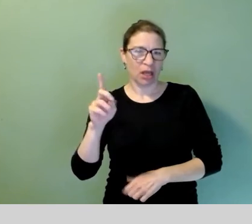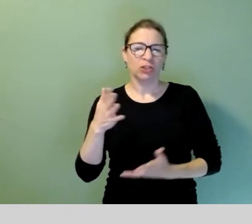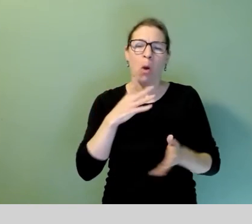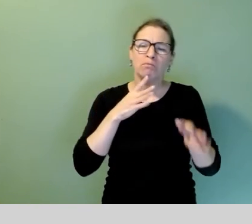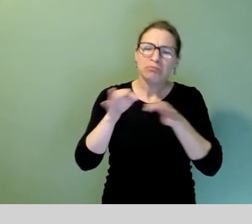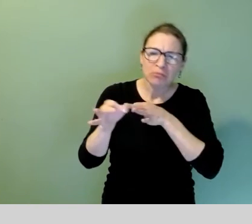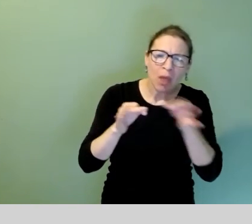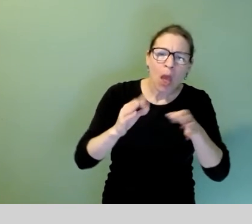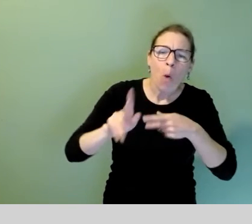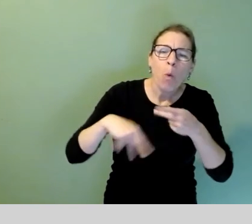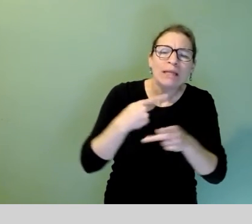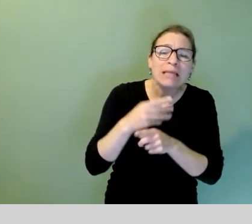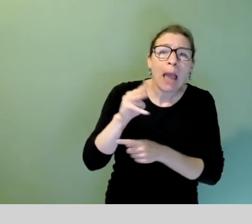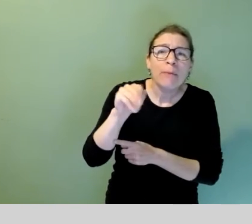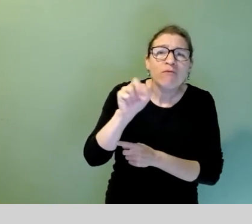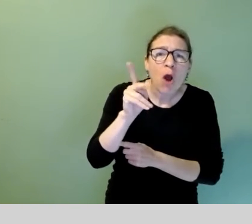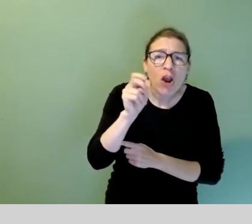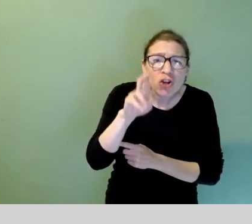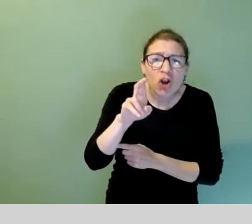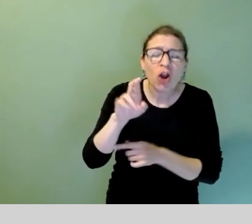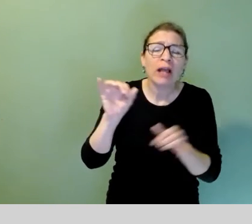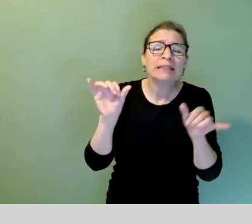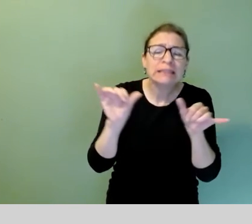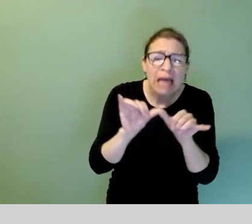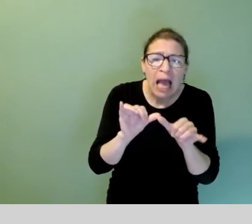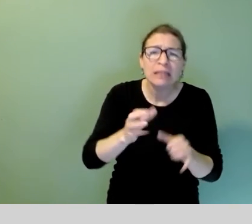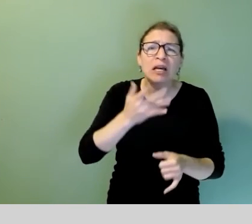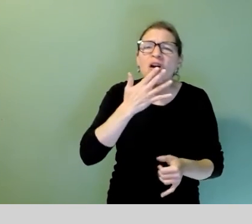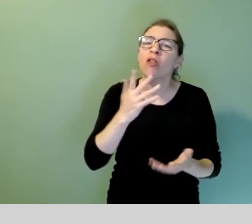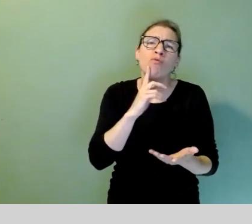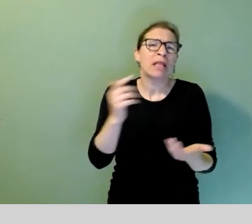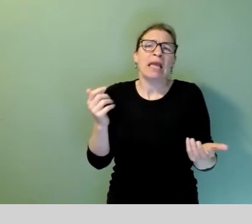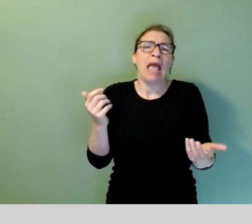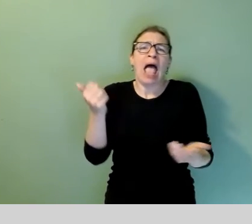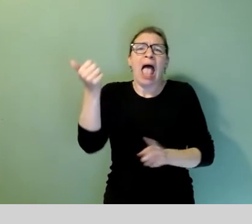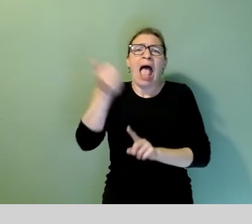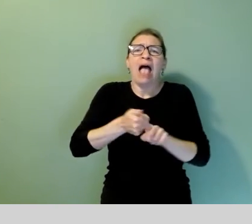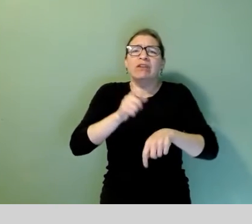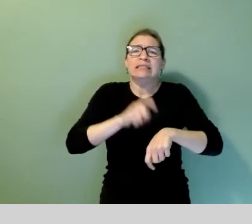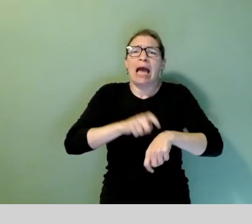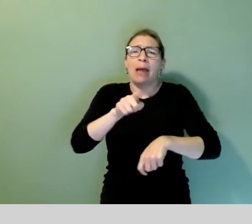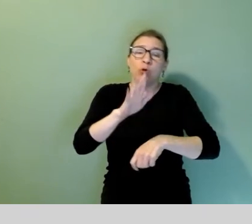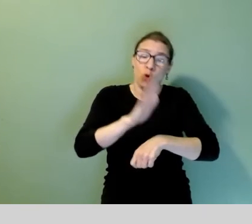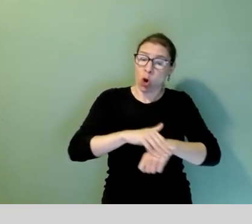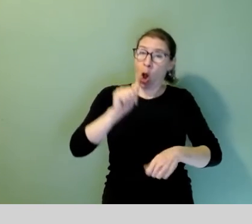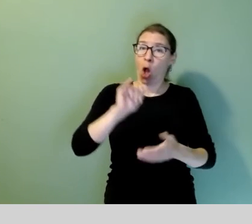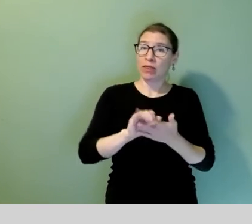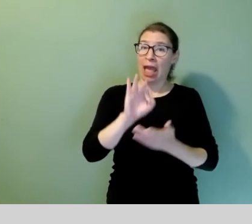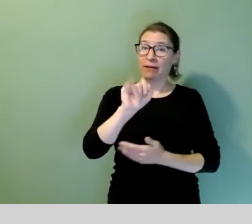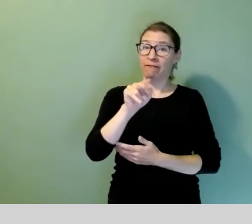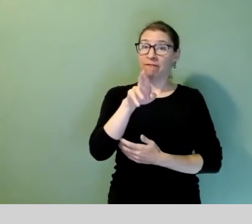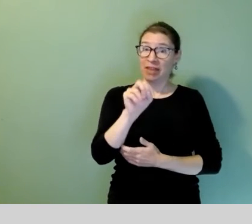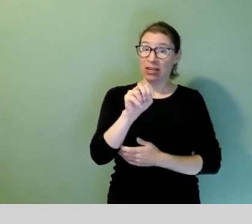So it shows you not only the type of market using the sizes and the colors essentially every time you call a figure level function